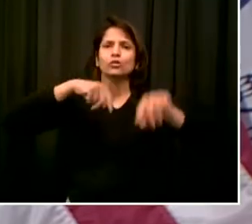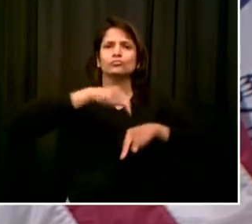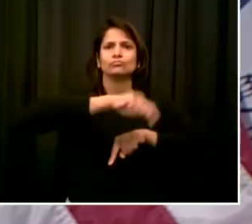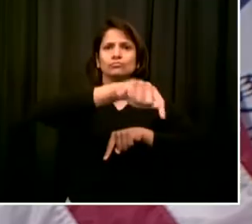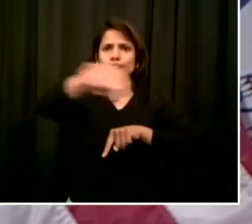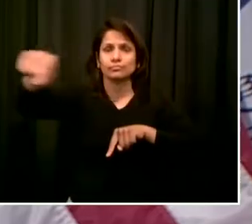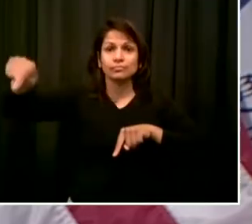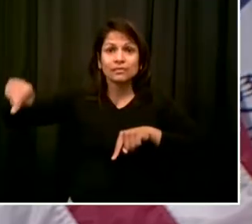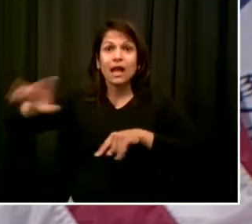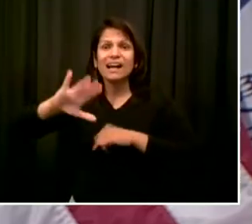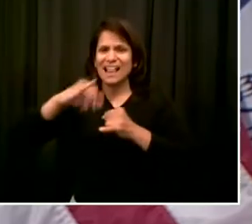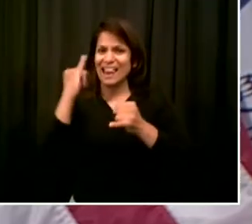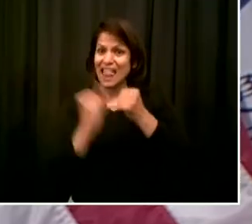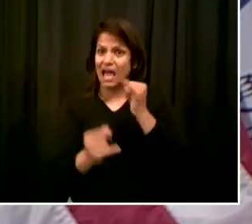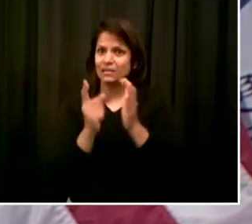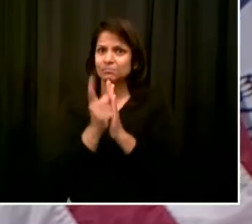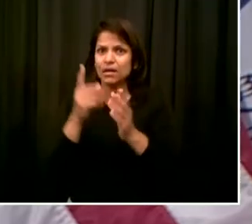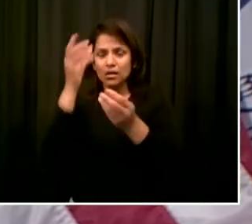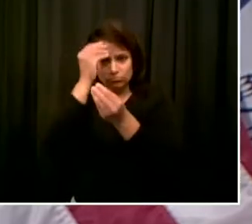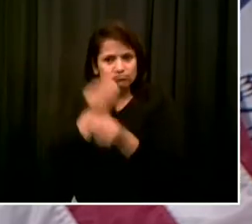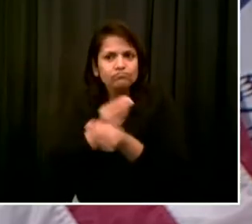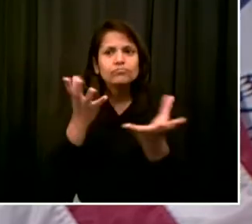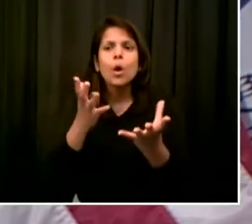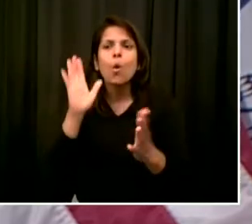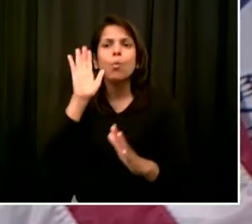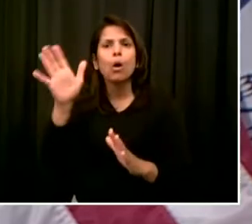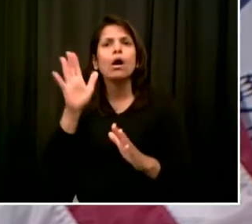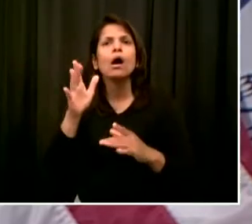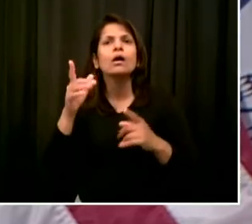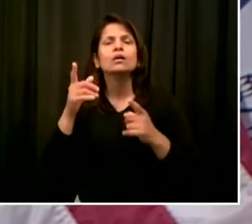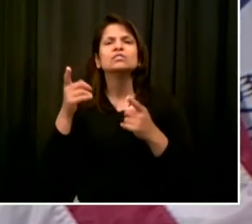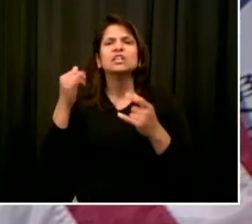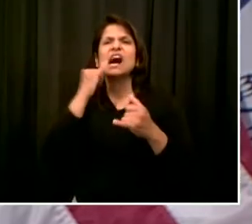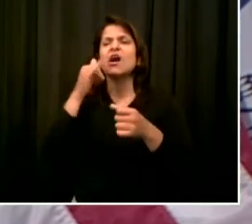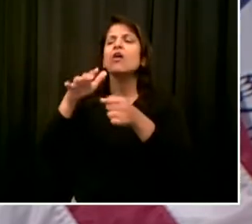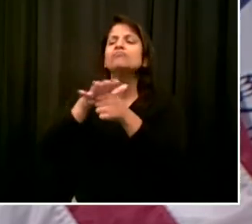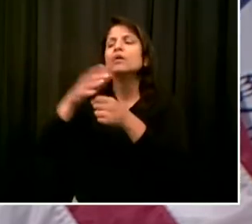BROAD AREA AND WILL GET A SENSE